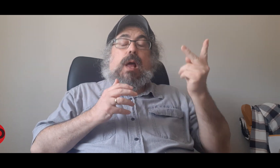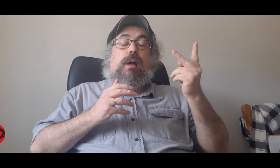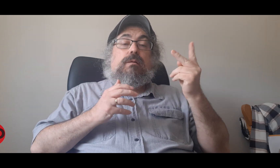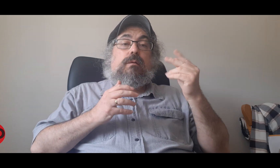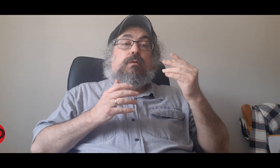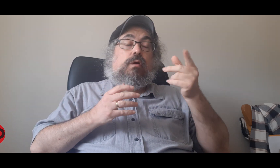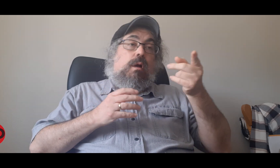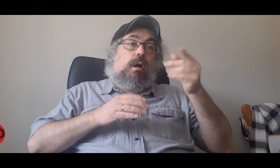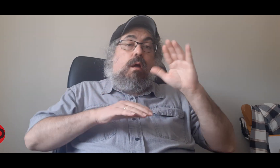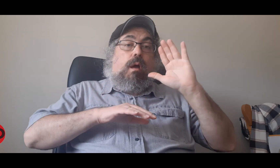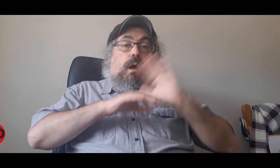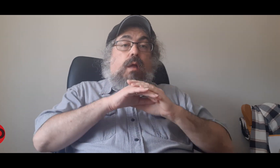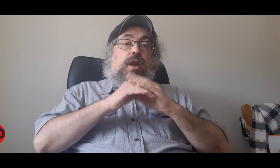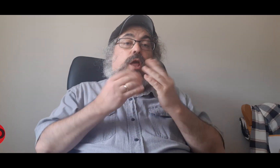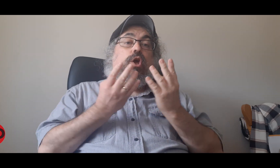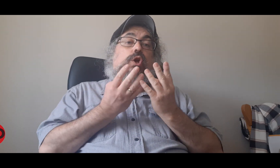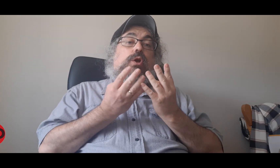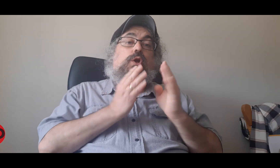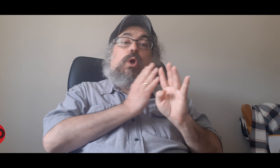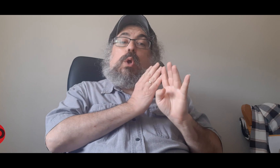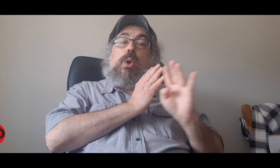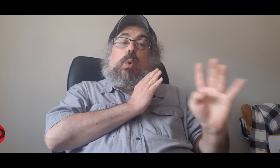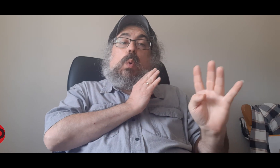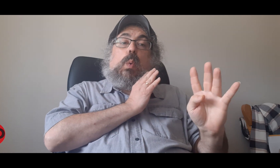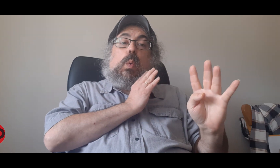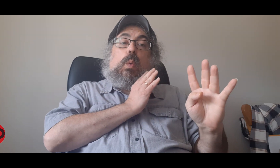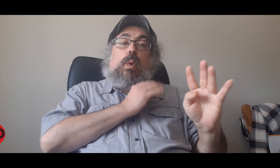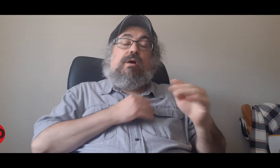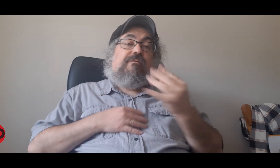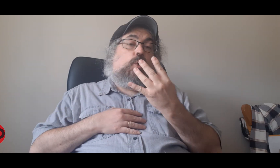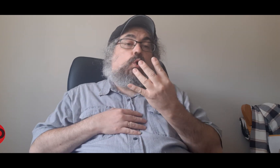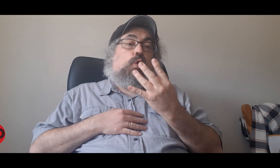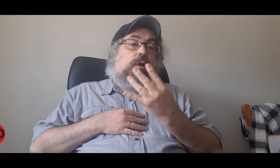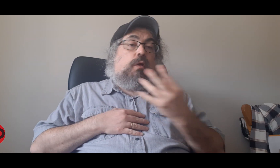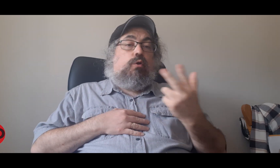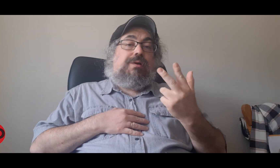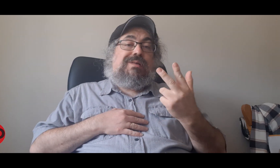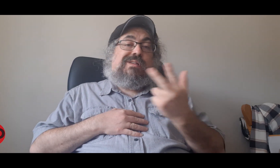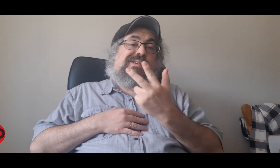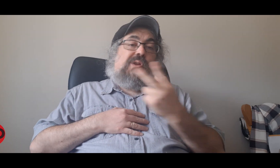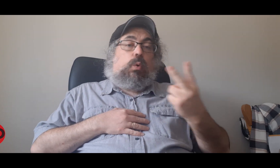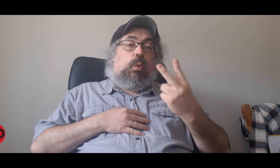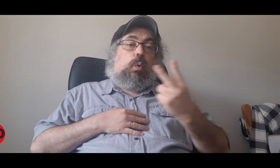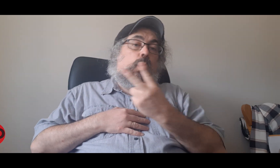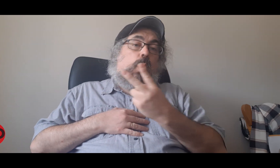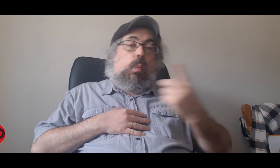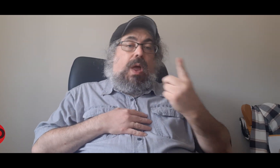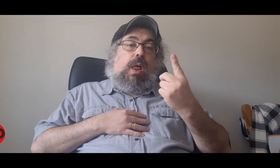on screen queue 4, 3, 2, 1, 0... before the call is finally